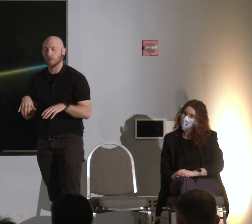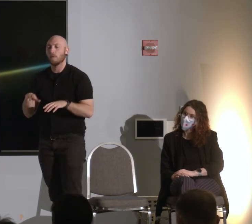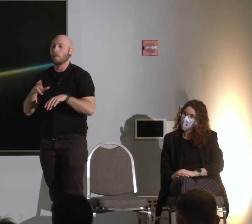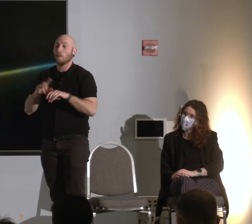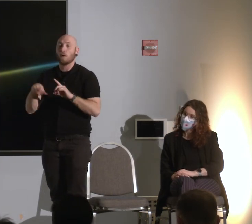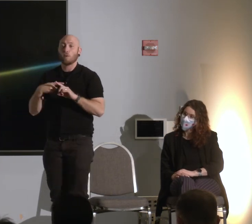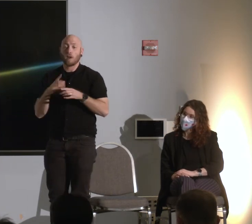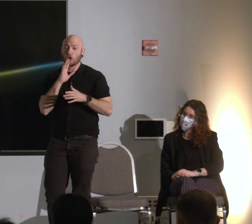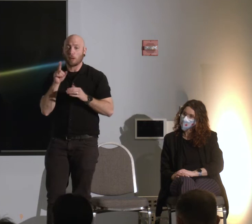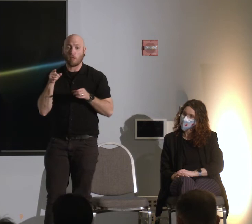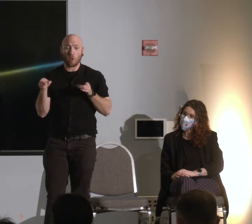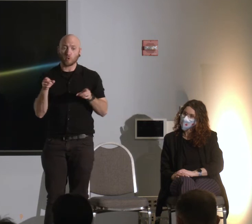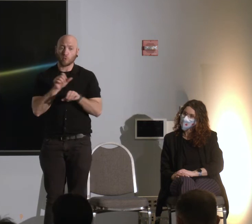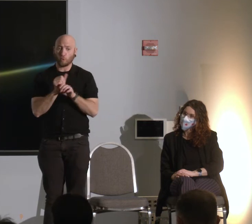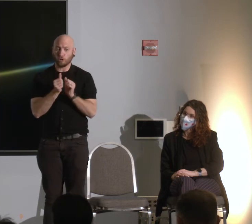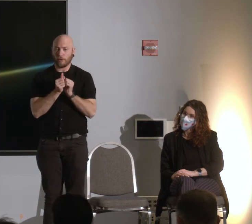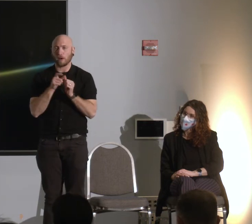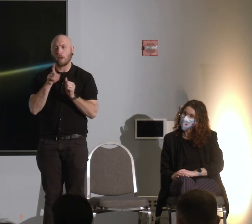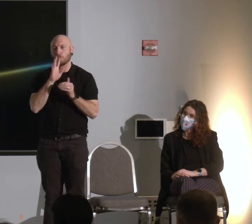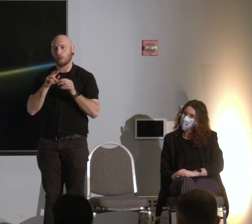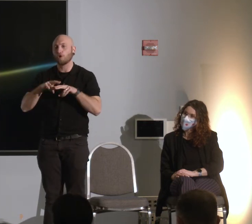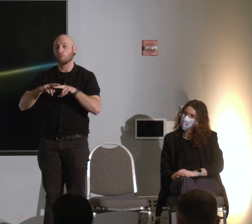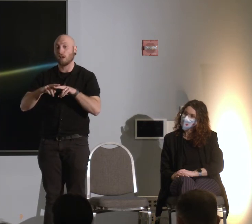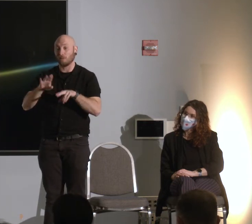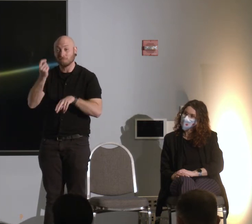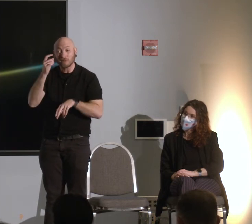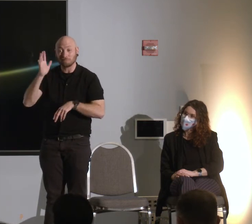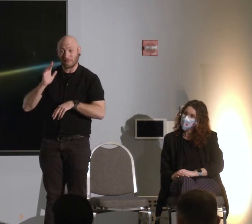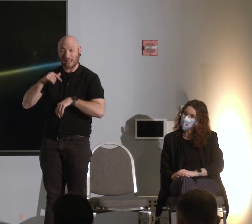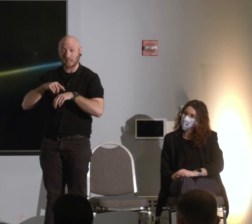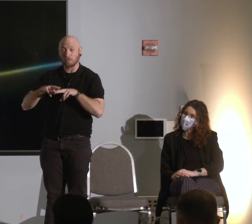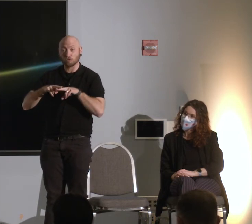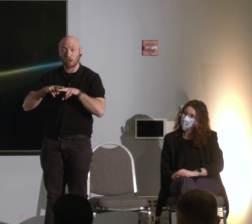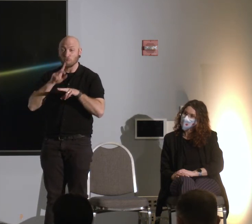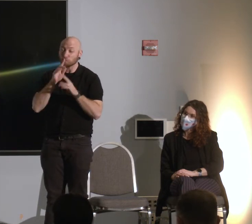to the railroad, which was the literal engine of economic growth and a matrix that bound the immensity